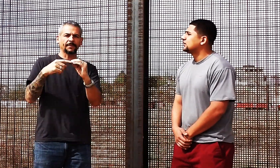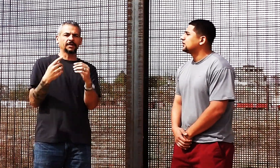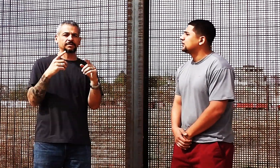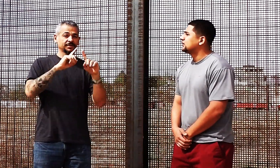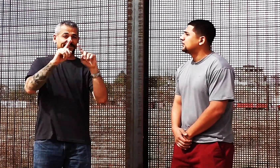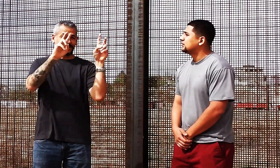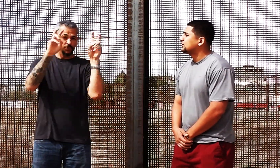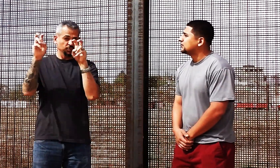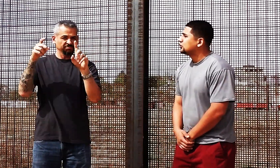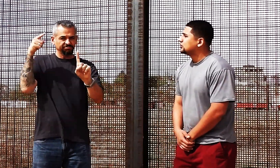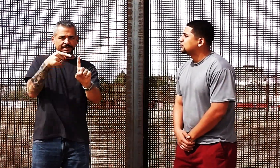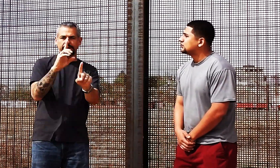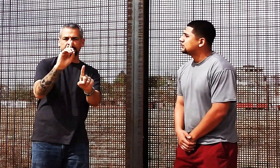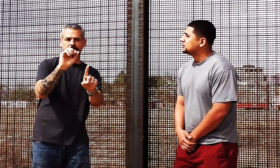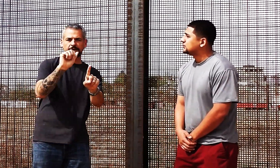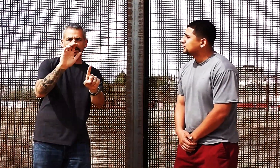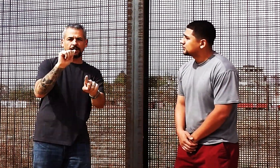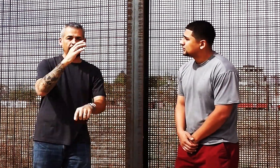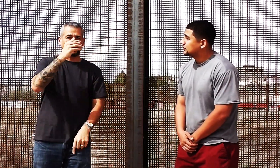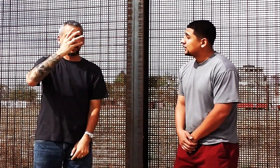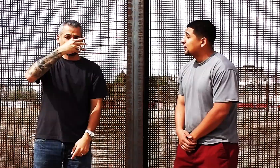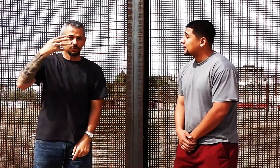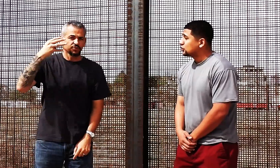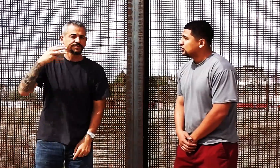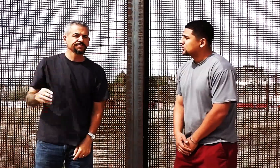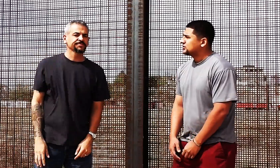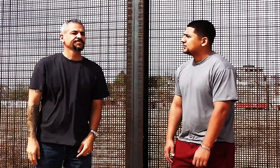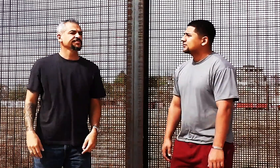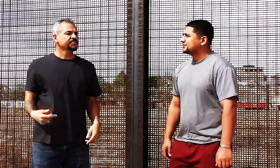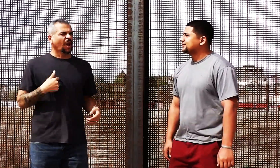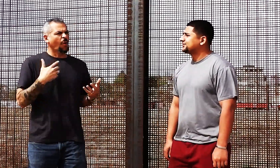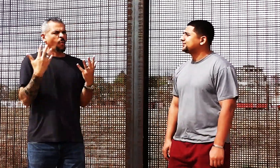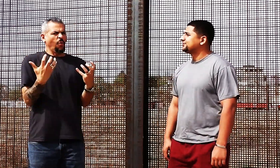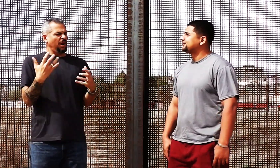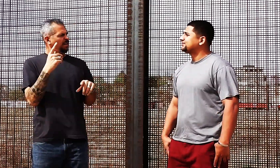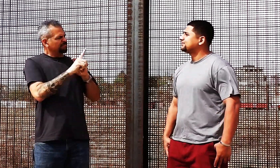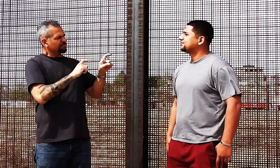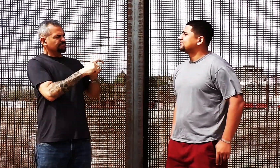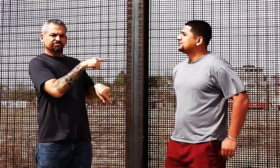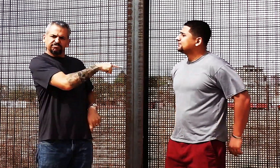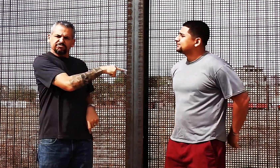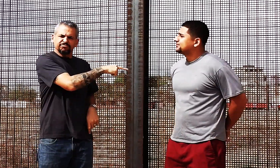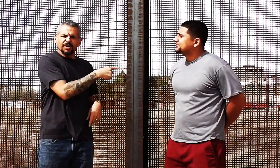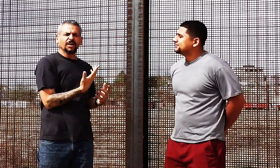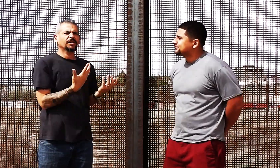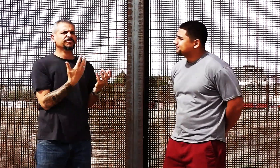We will be discussing different topics such as DACA and immigration. I would like to ask Victor several questions.